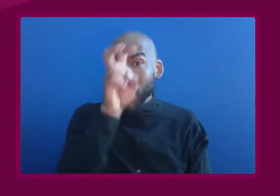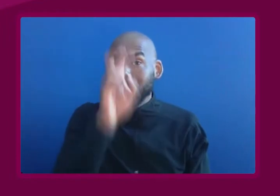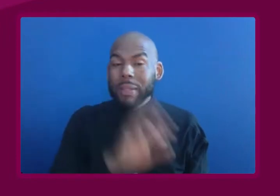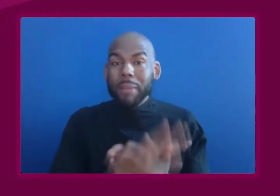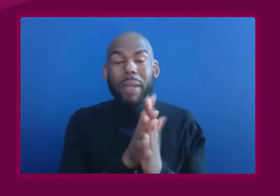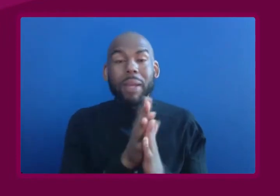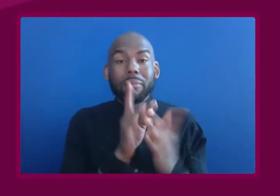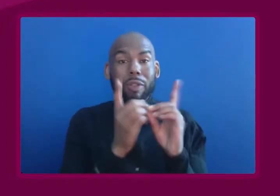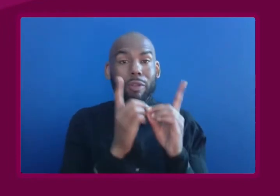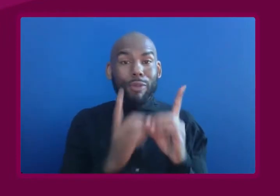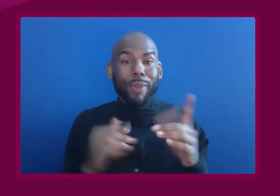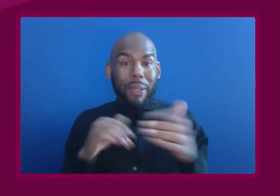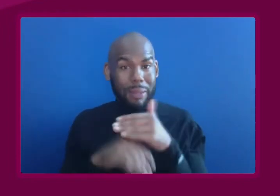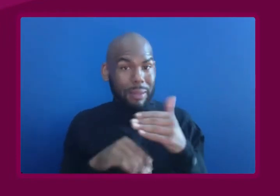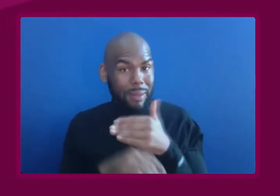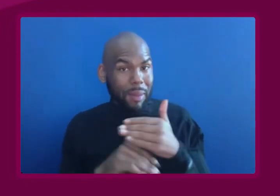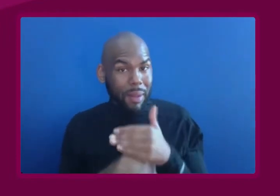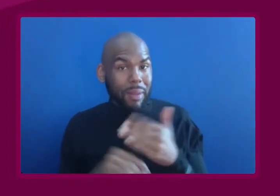digitally accessible.